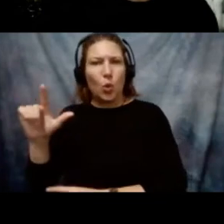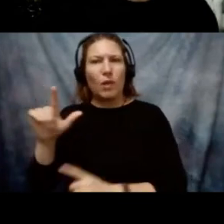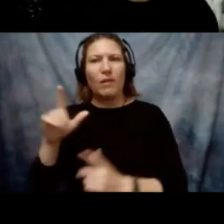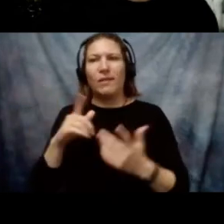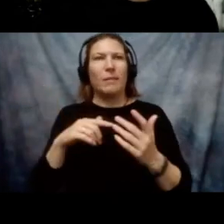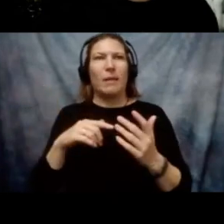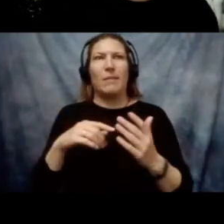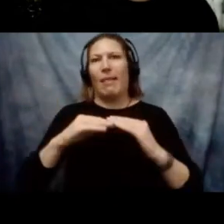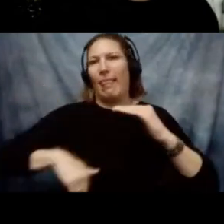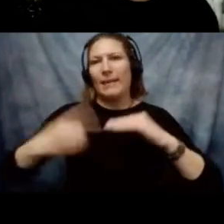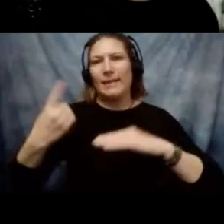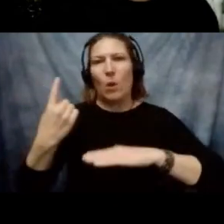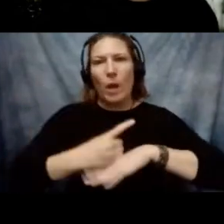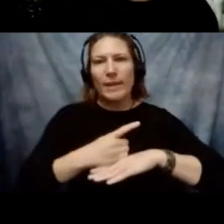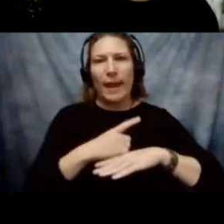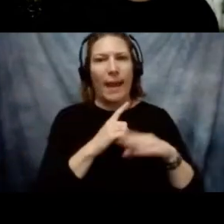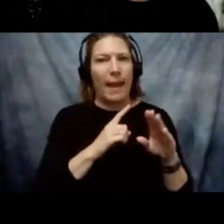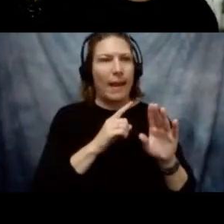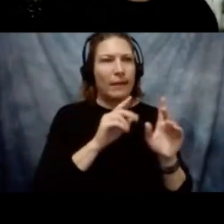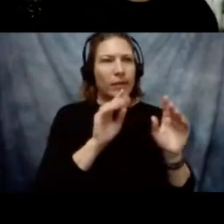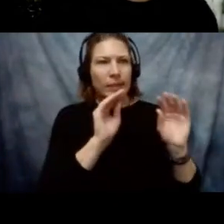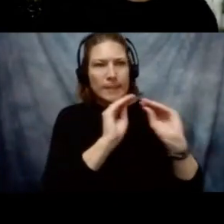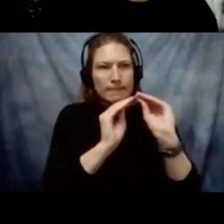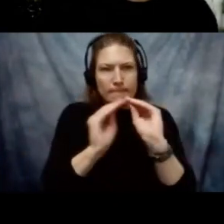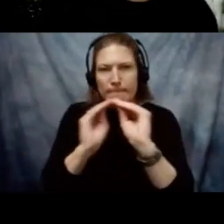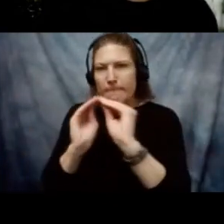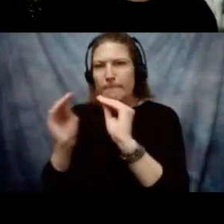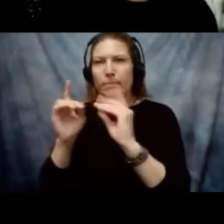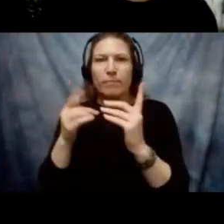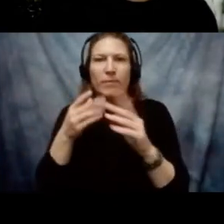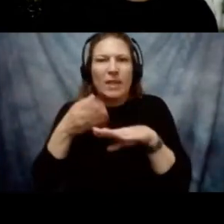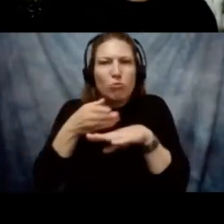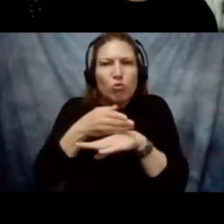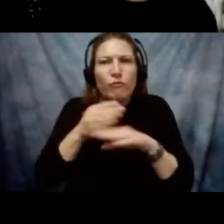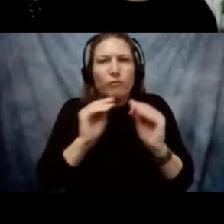text tab order is one so if somebody just has a keyboard the things that you want to think about